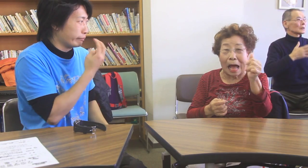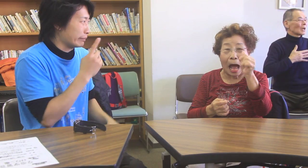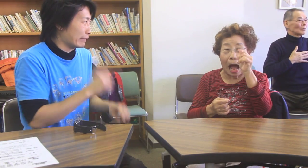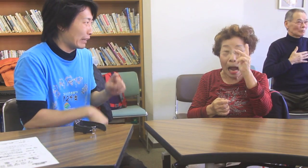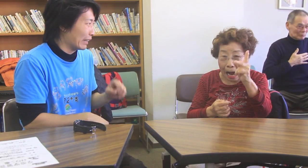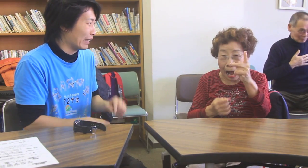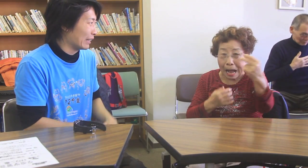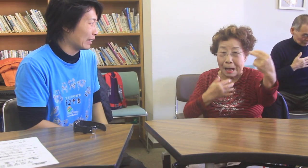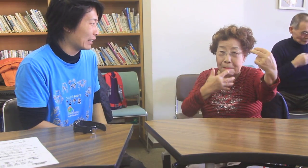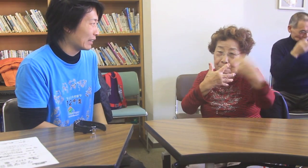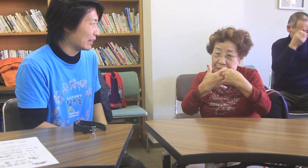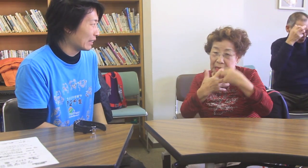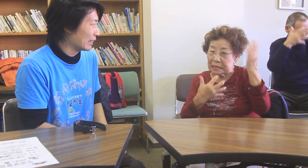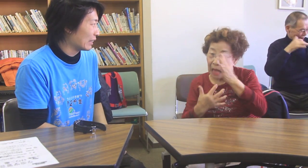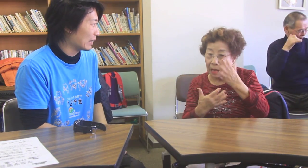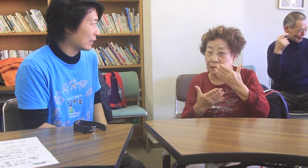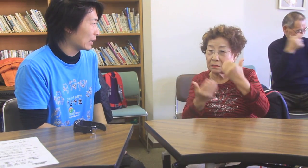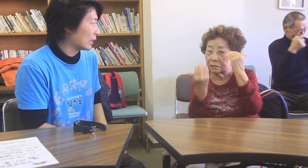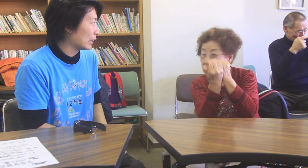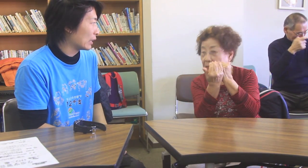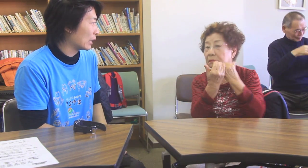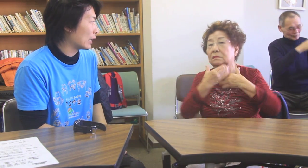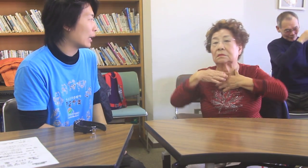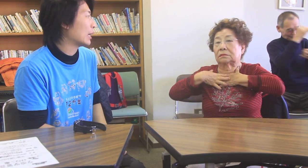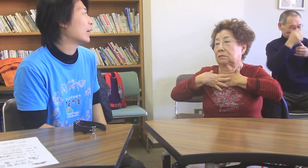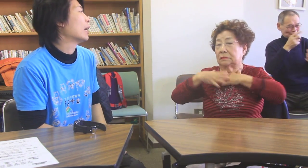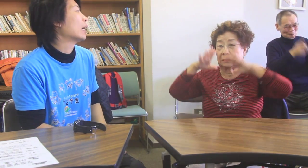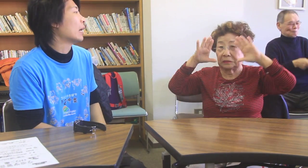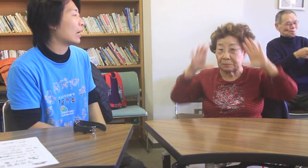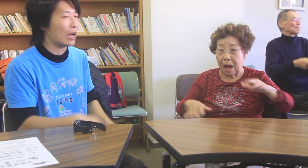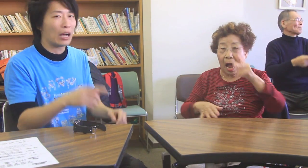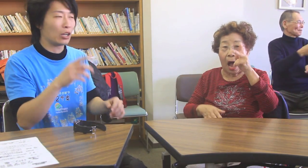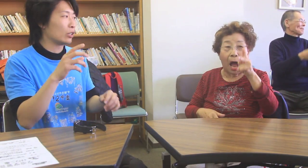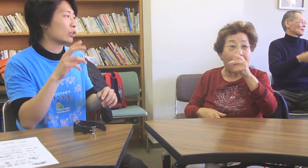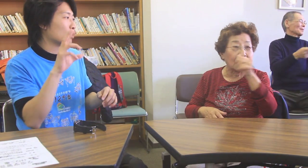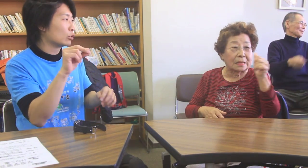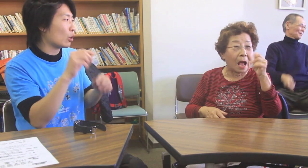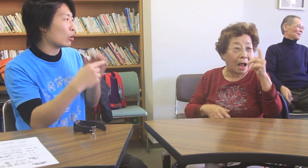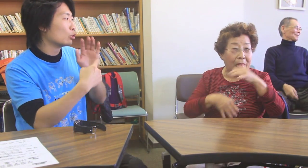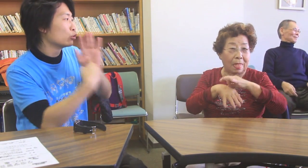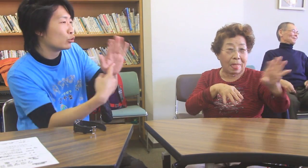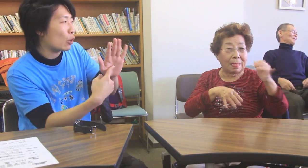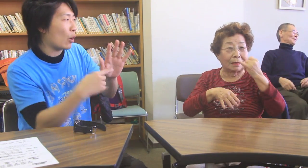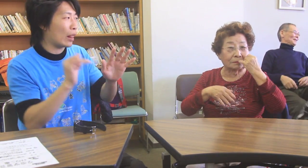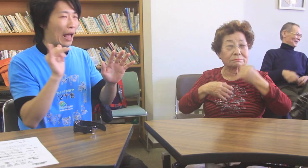We would cover up to our necks. We didn't want to show any skin.